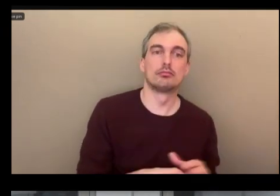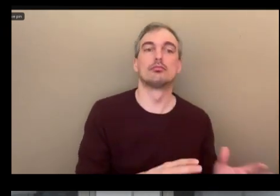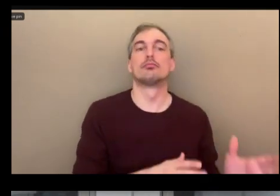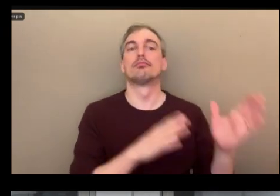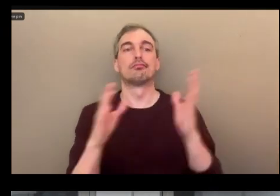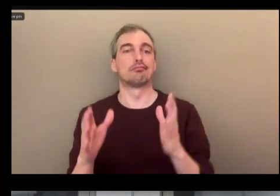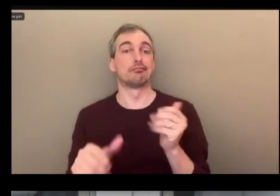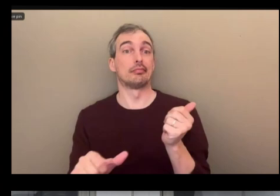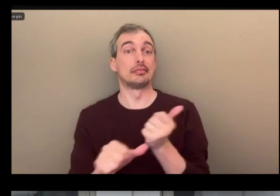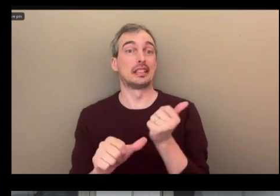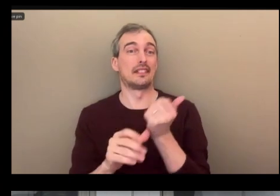I'll give you an example. TPGi.